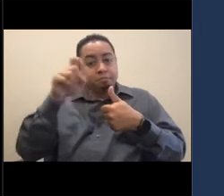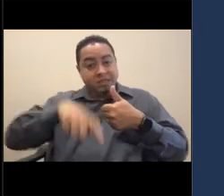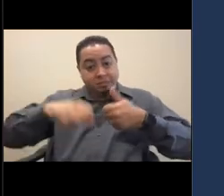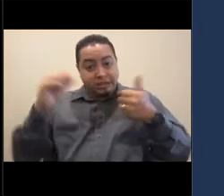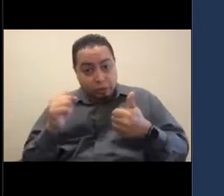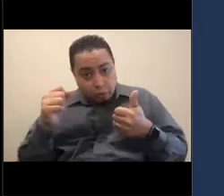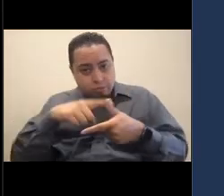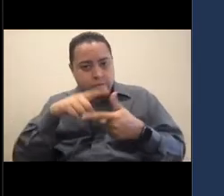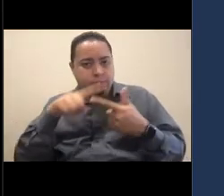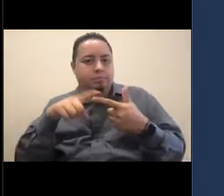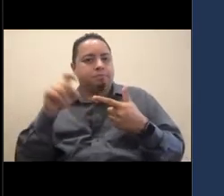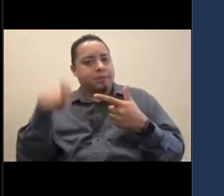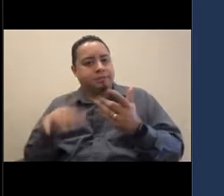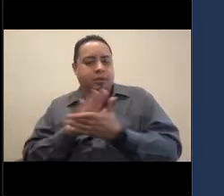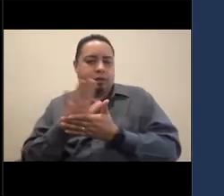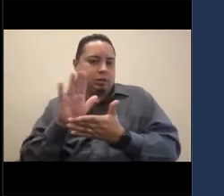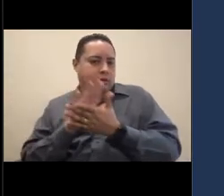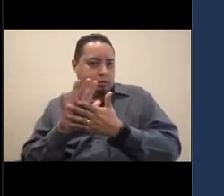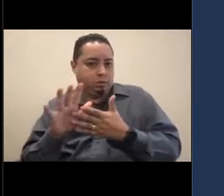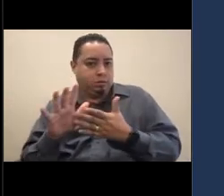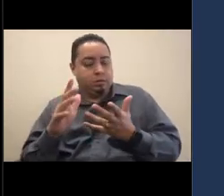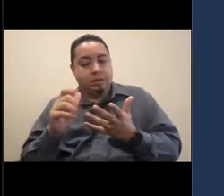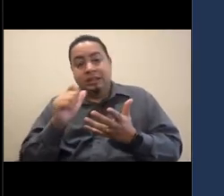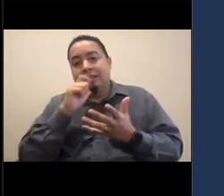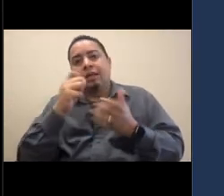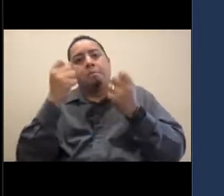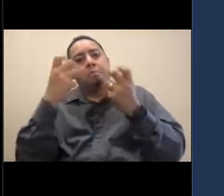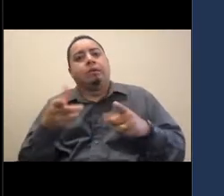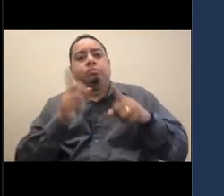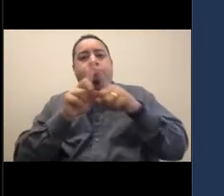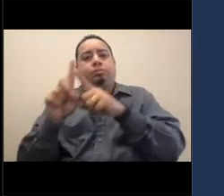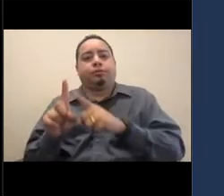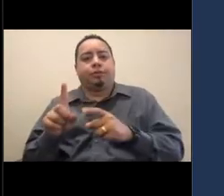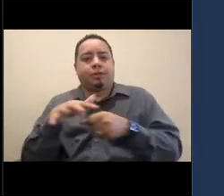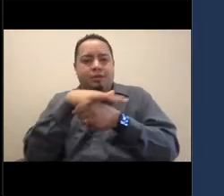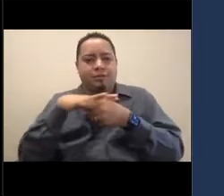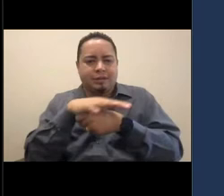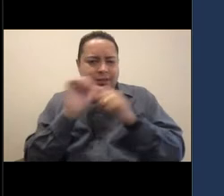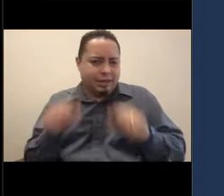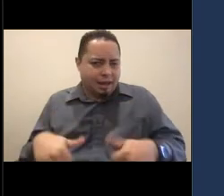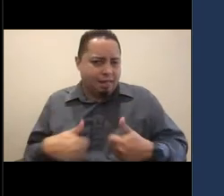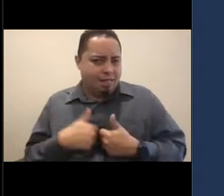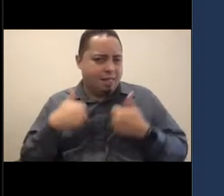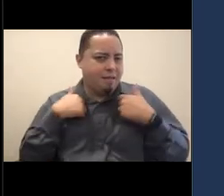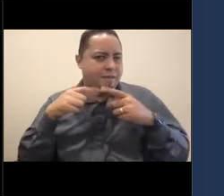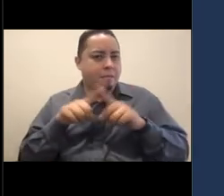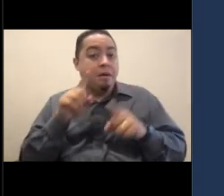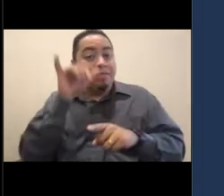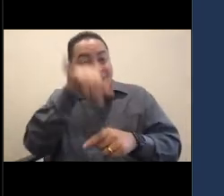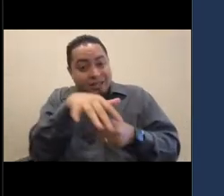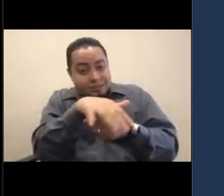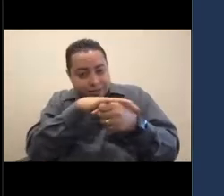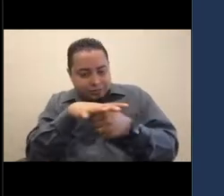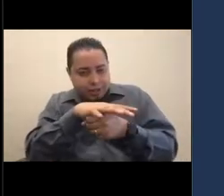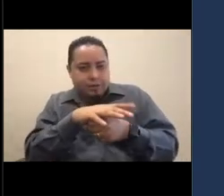that lake trout can live in the Champlain basin. There are a couple of lakes here or there, but I'm sure across the country and even into Canada,